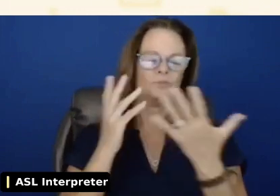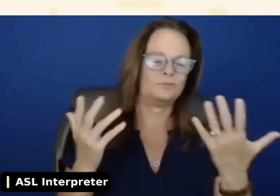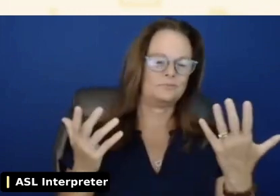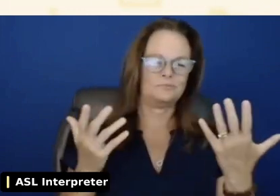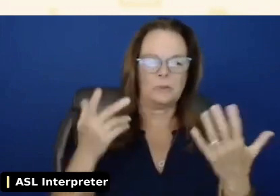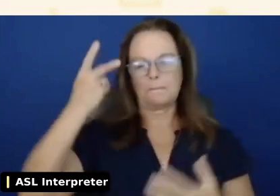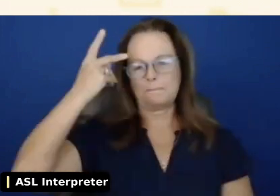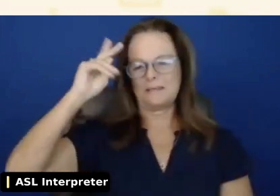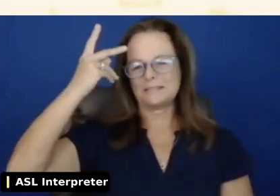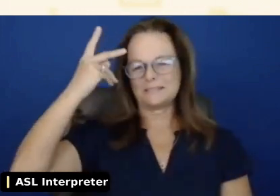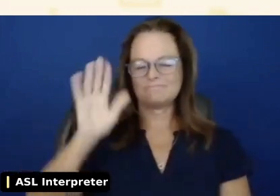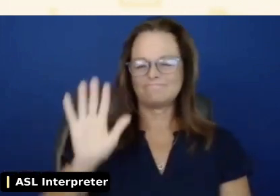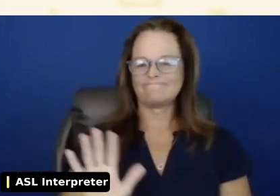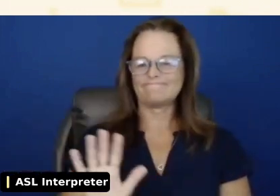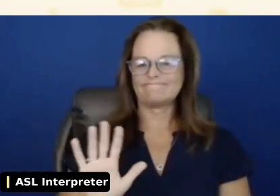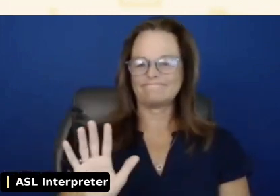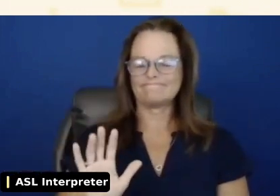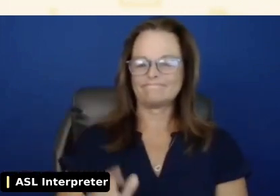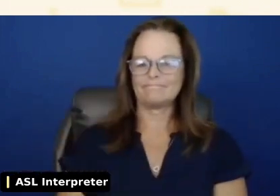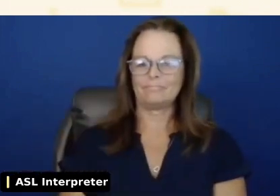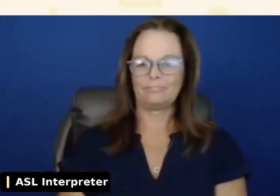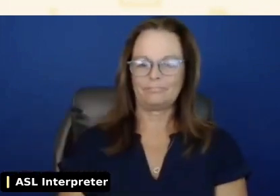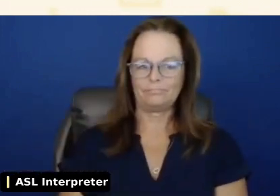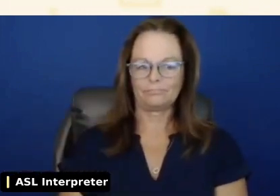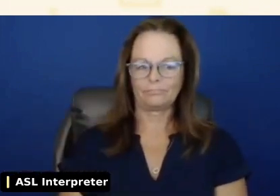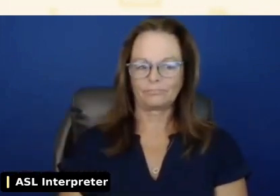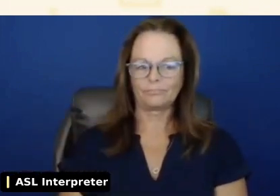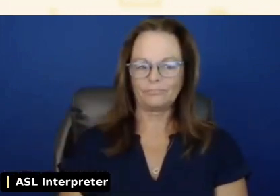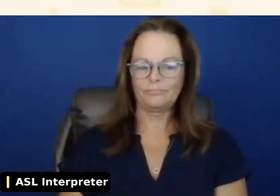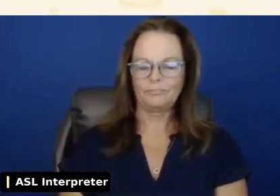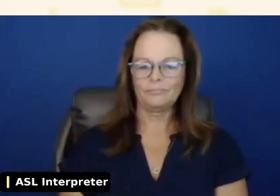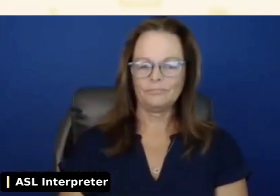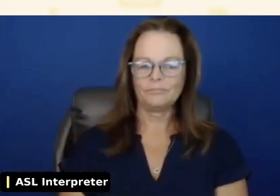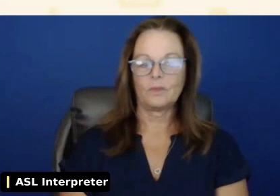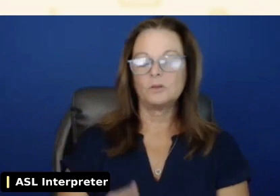So acknowledging that invisible disabilities